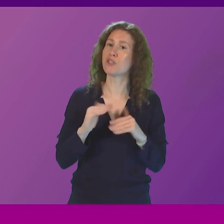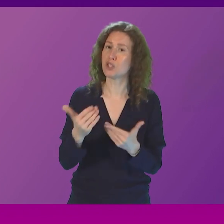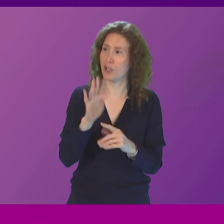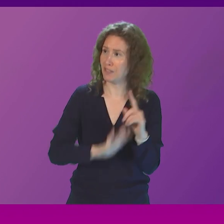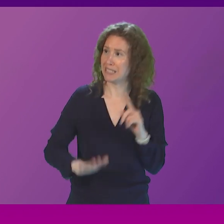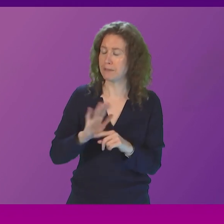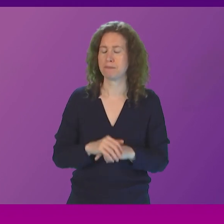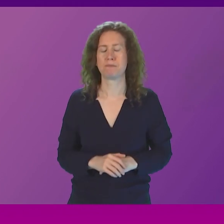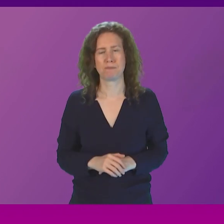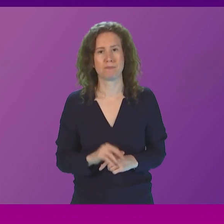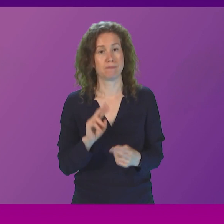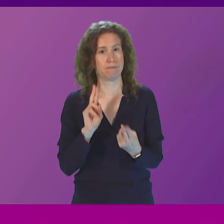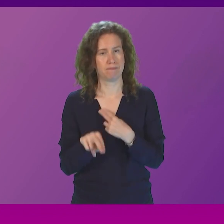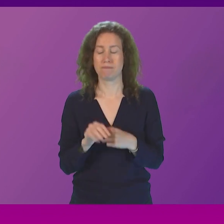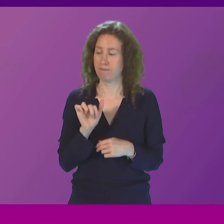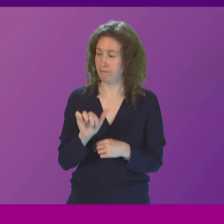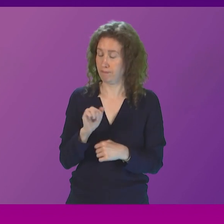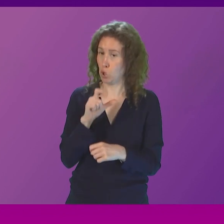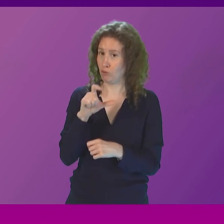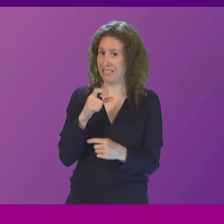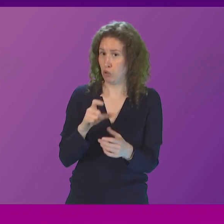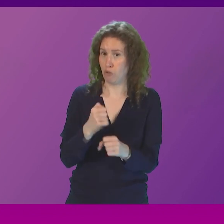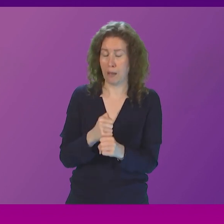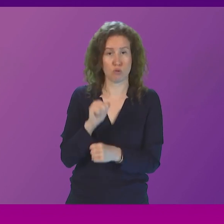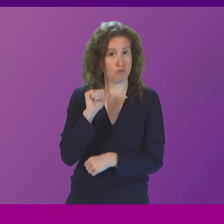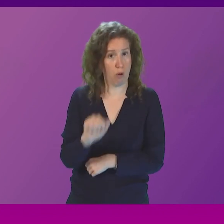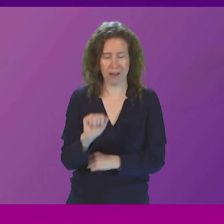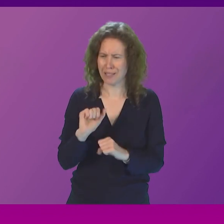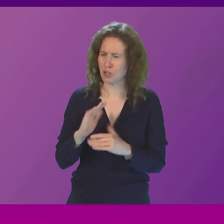Christine Grahame is absolutely right that pharmacies provide an exceptional service,